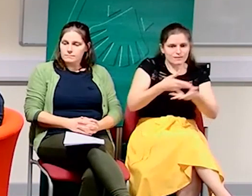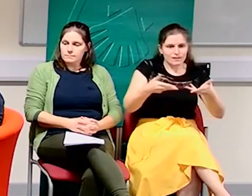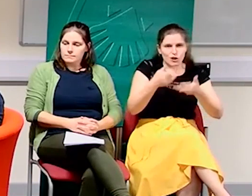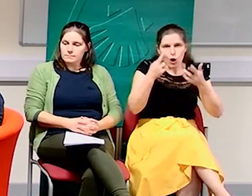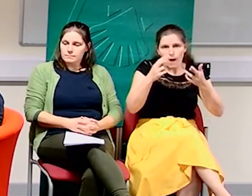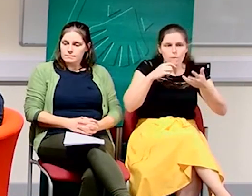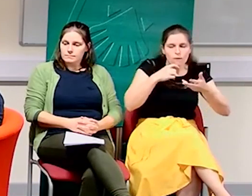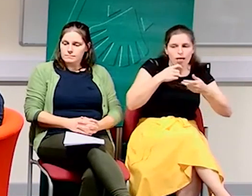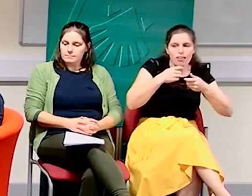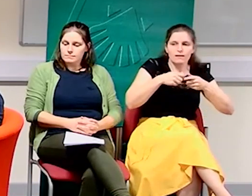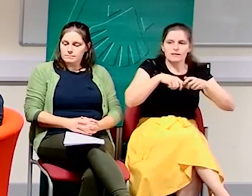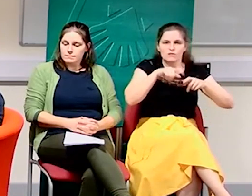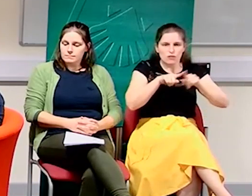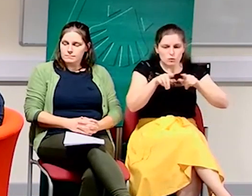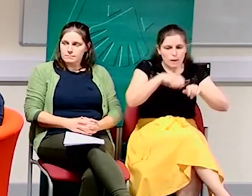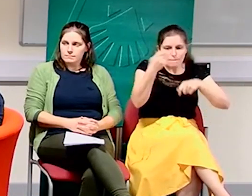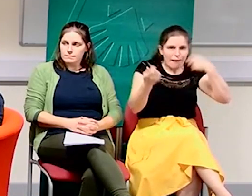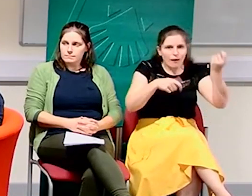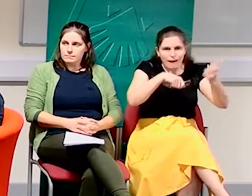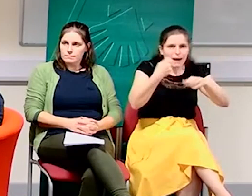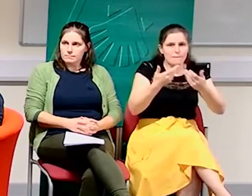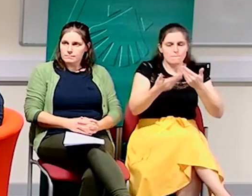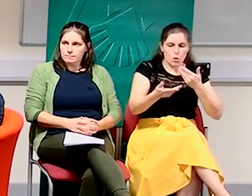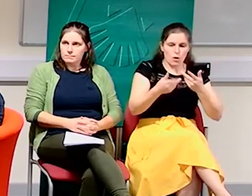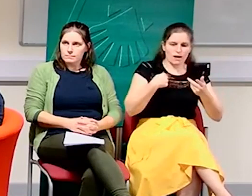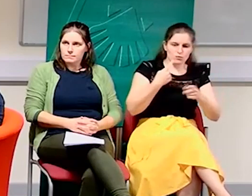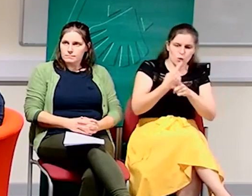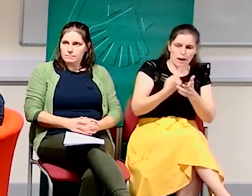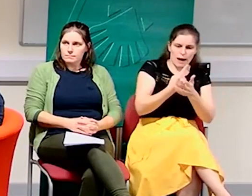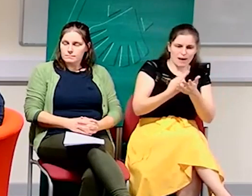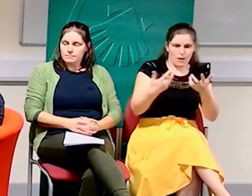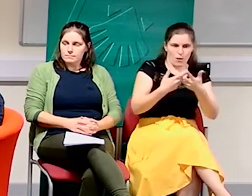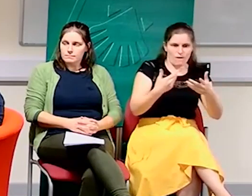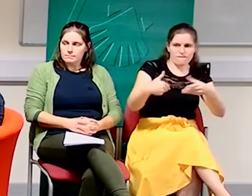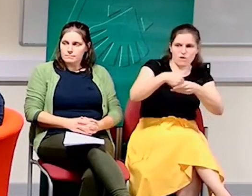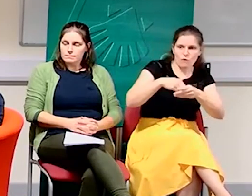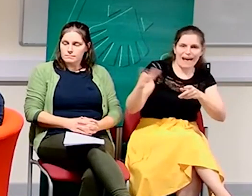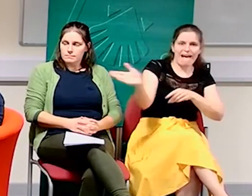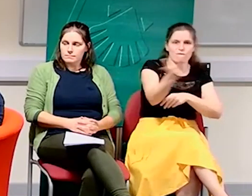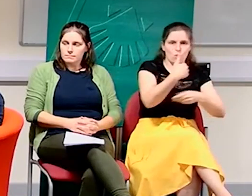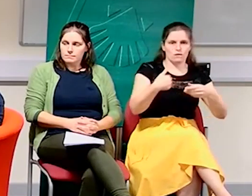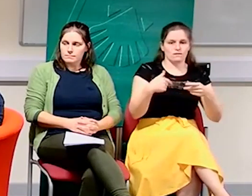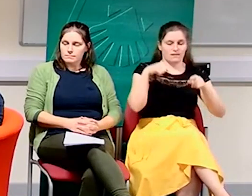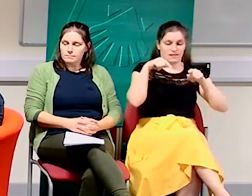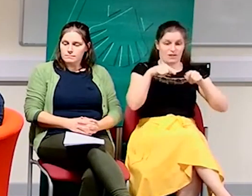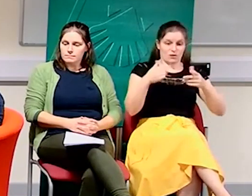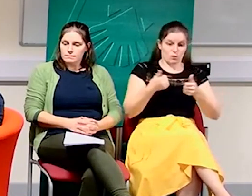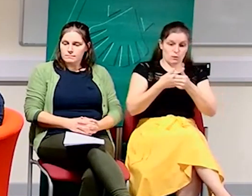bit more about uh co-production and what it means to involve everybody um in the discussion of what